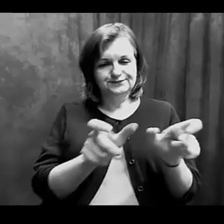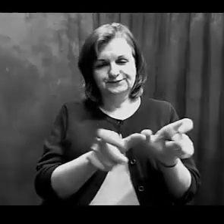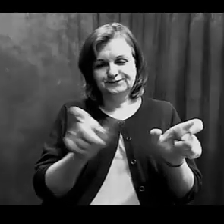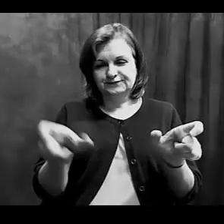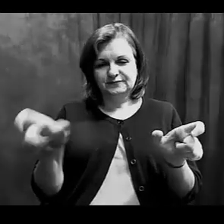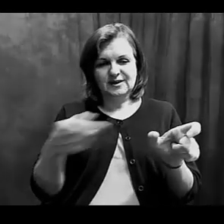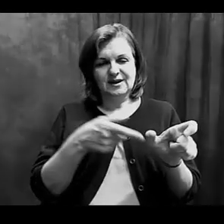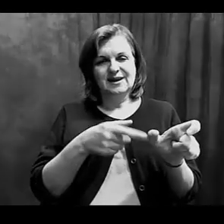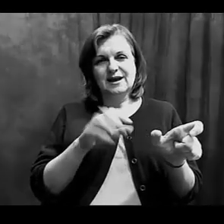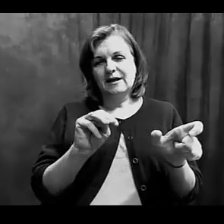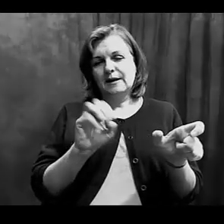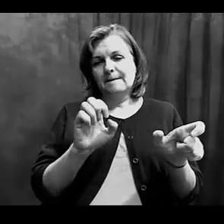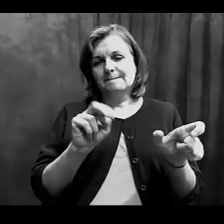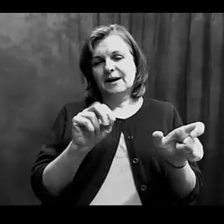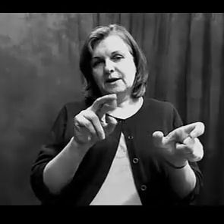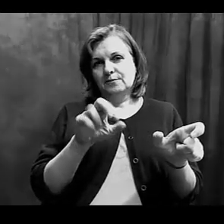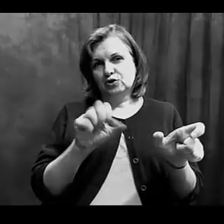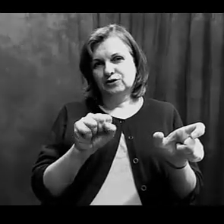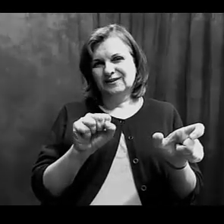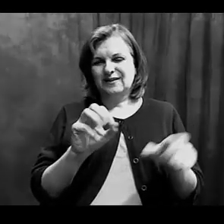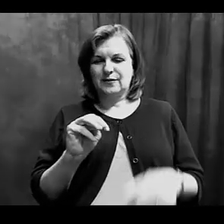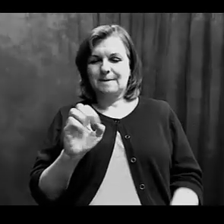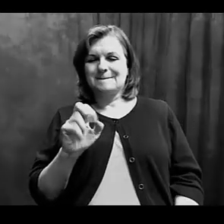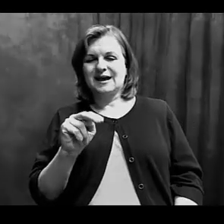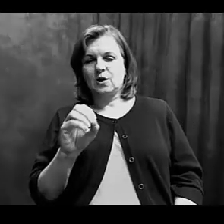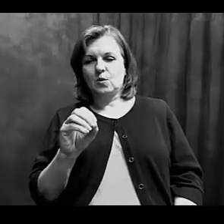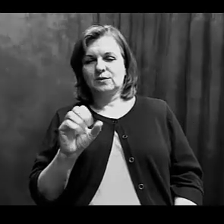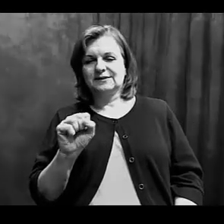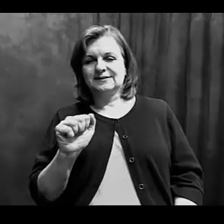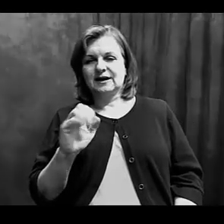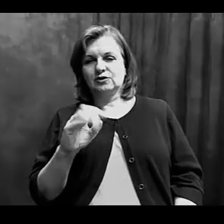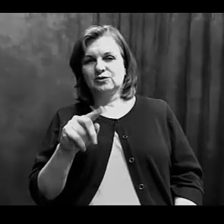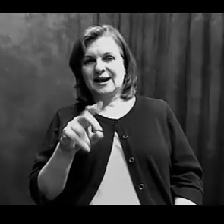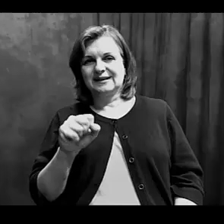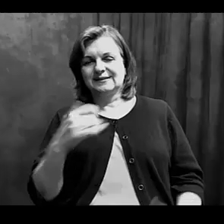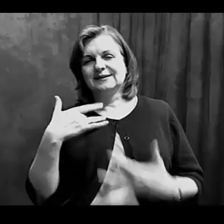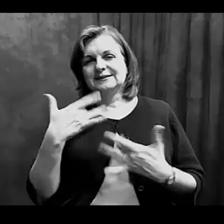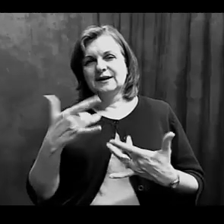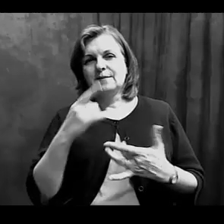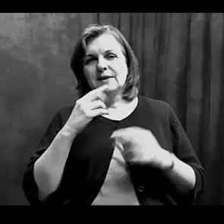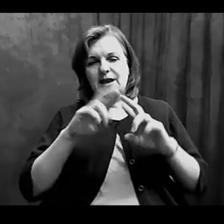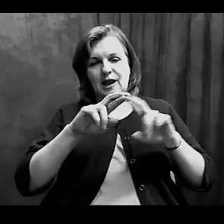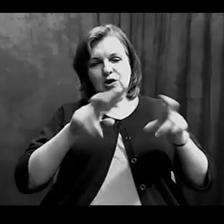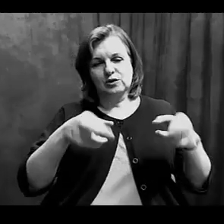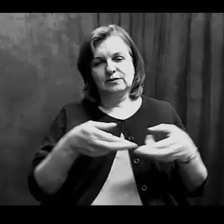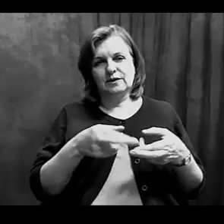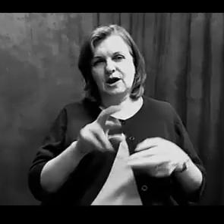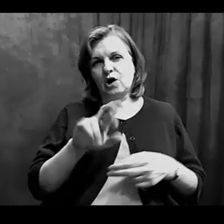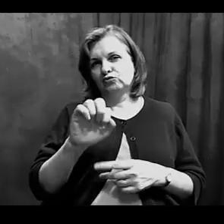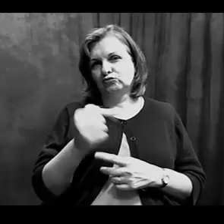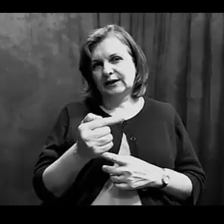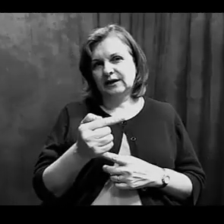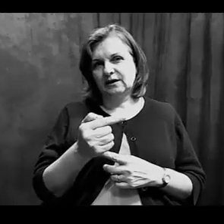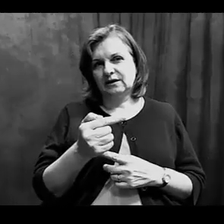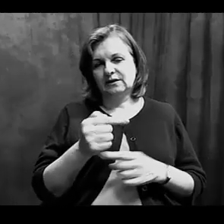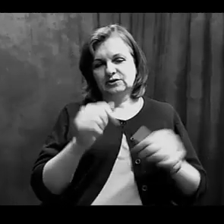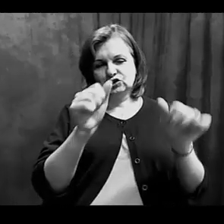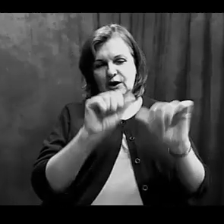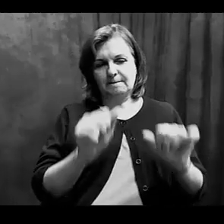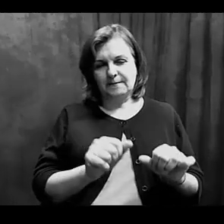these monomers as we mentioned the monosaccharides in this case are typically in a ring form